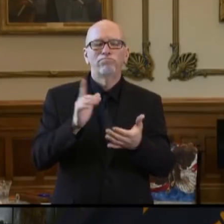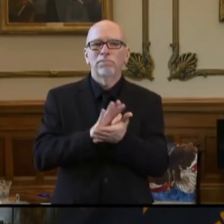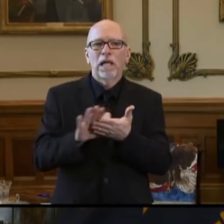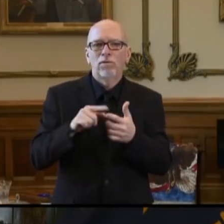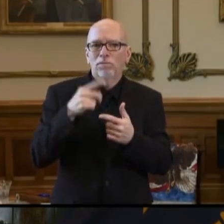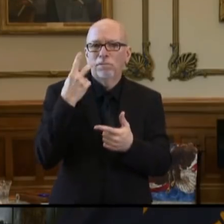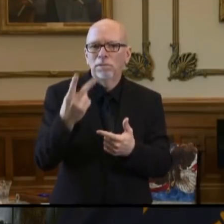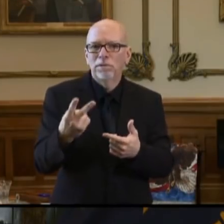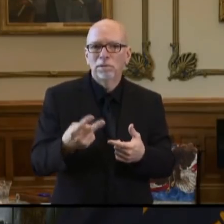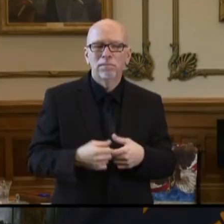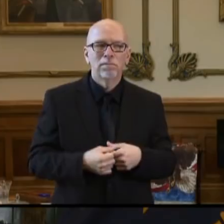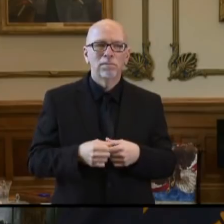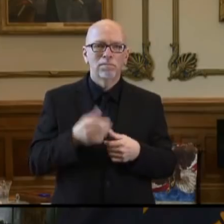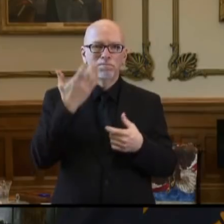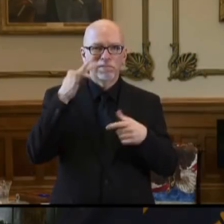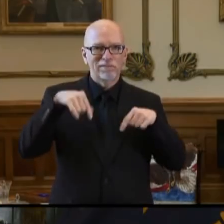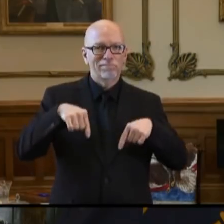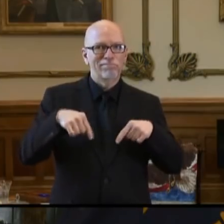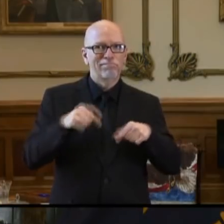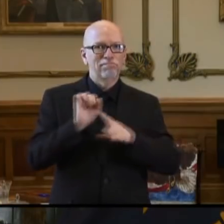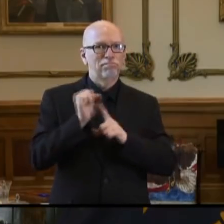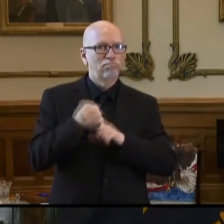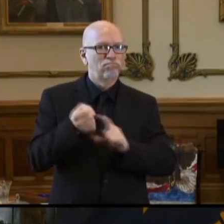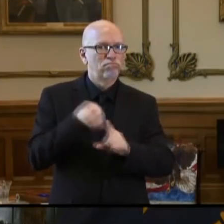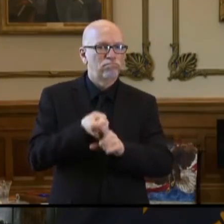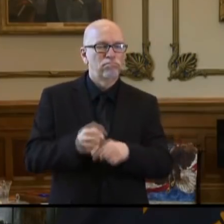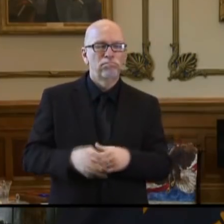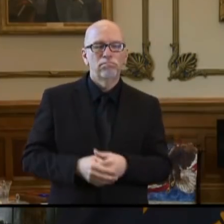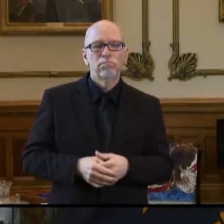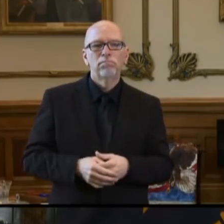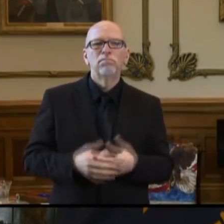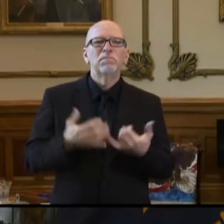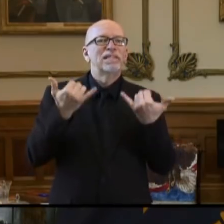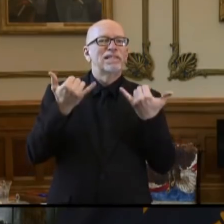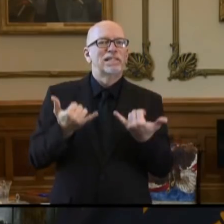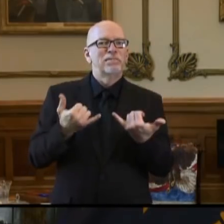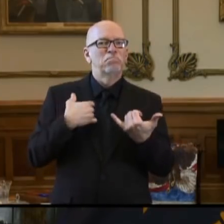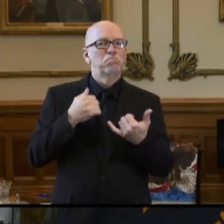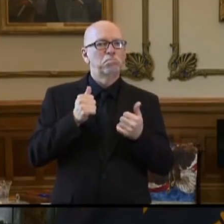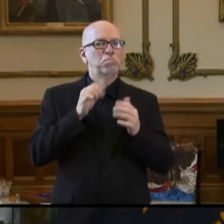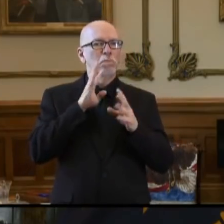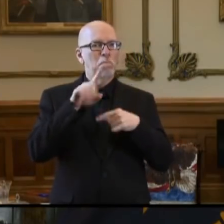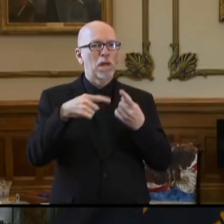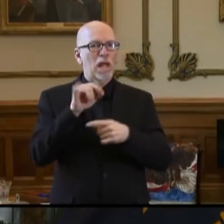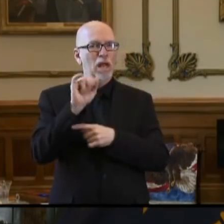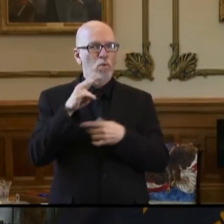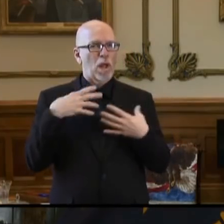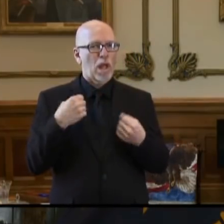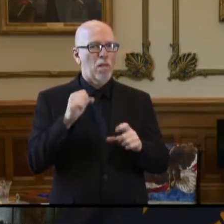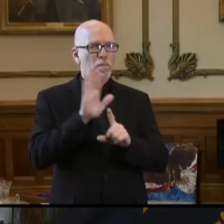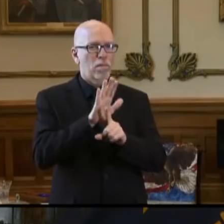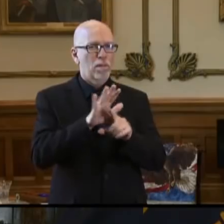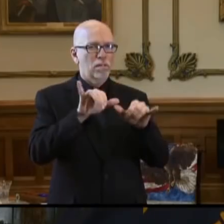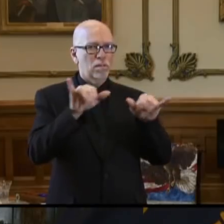OF INDIANA REALLY PARTNER TOGETHER WELL AND THAT'S BEEN REALLY PLEASANT TO SEE AND REALLY HELPED US PREPARE FOR